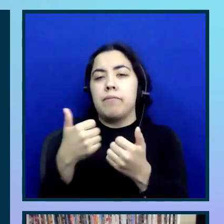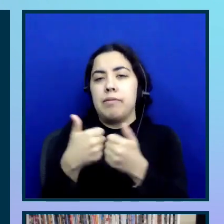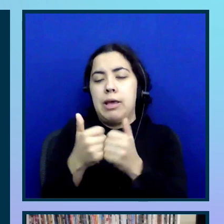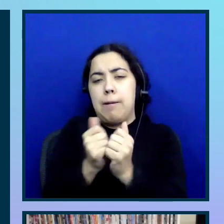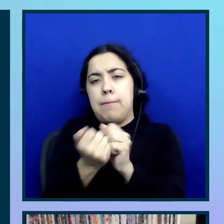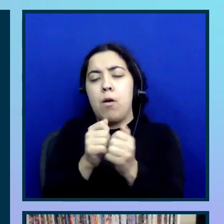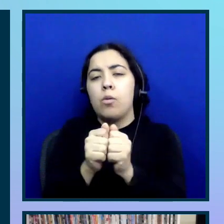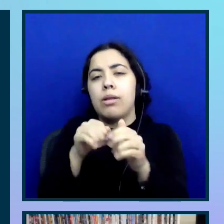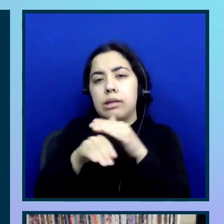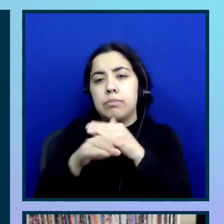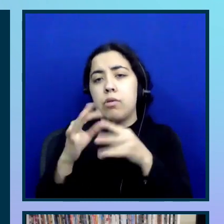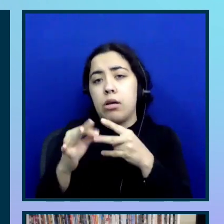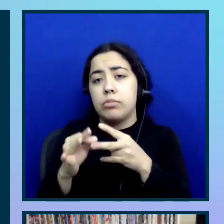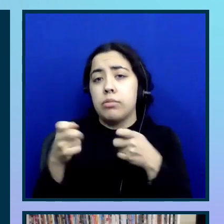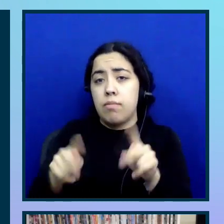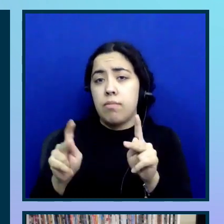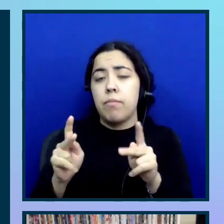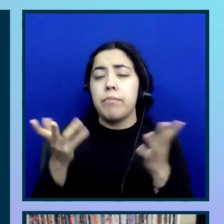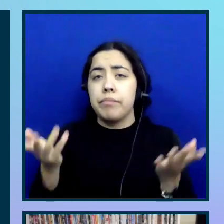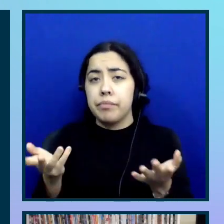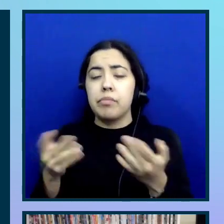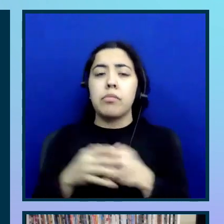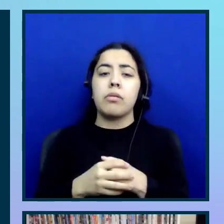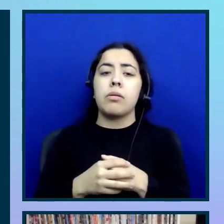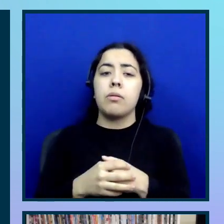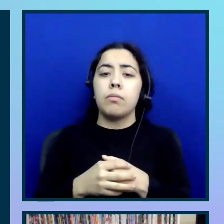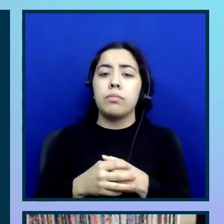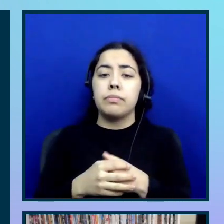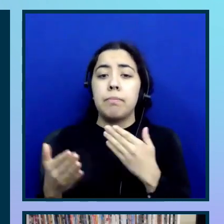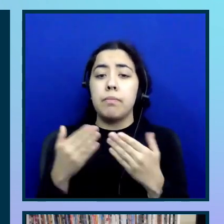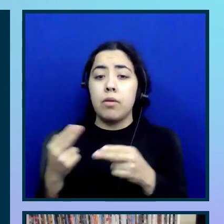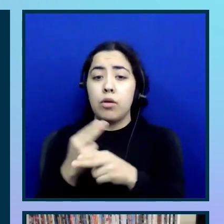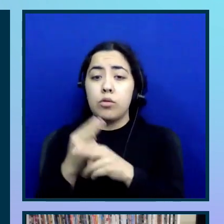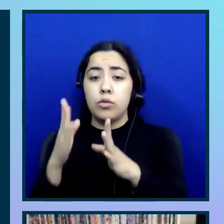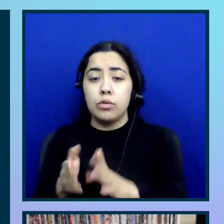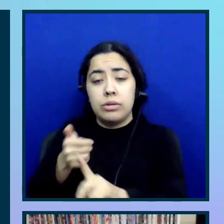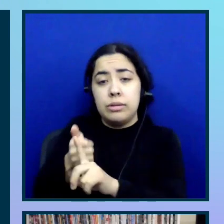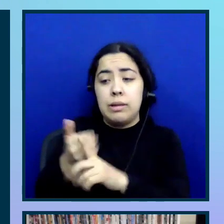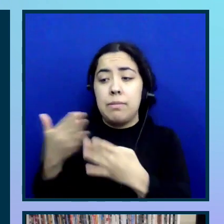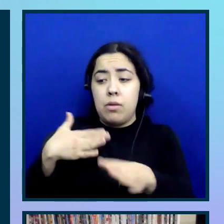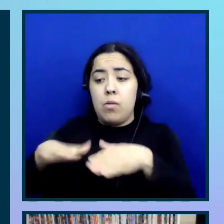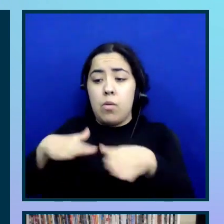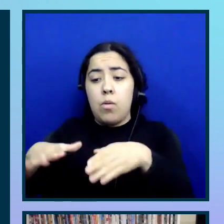for example, or a wheelchair user maybe still be able to walk very short distances,